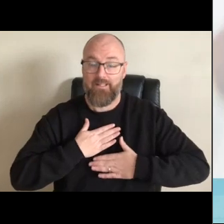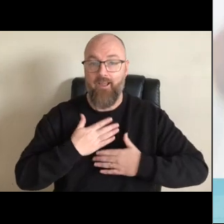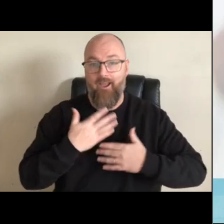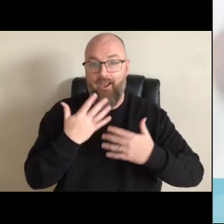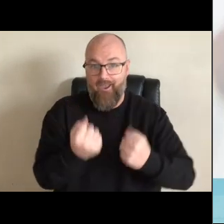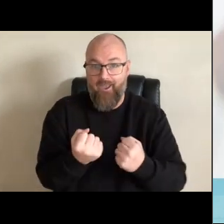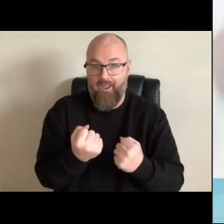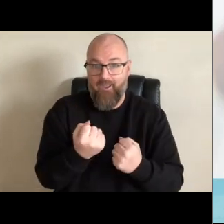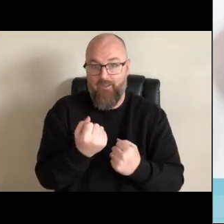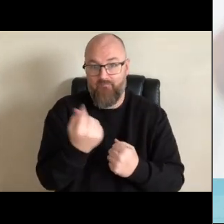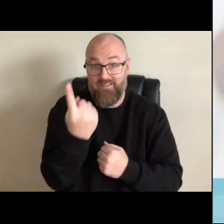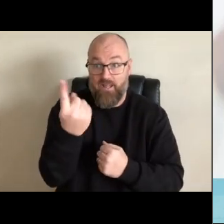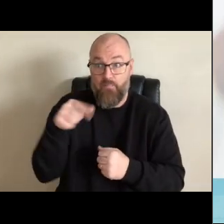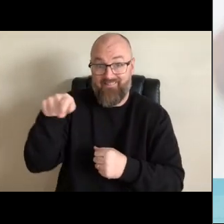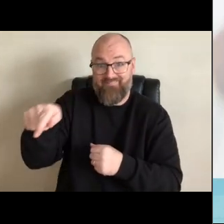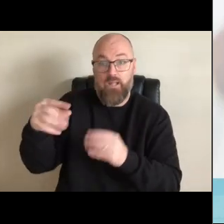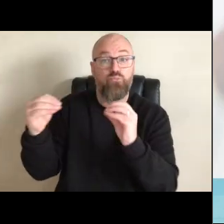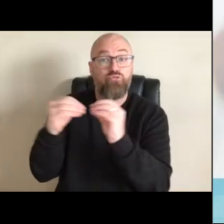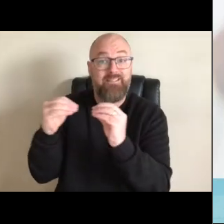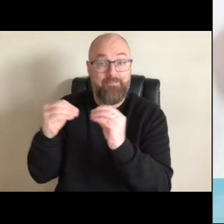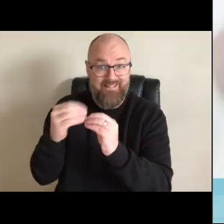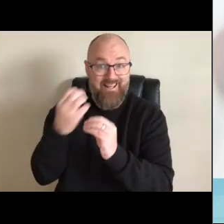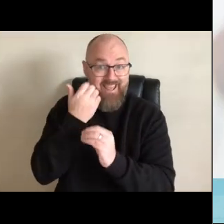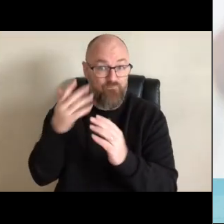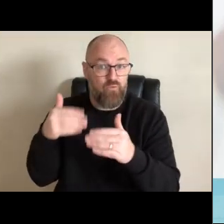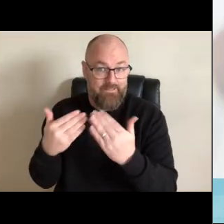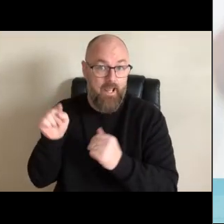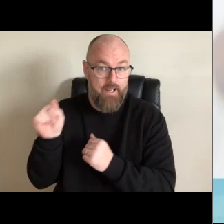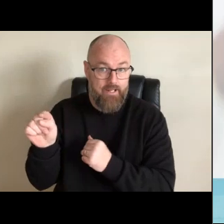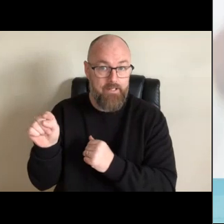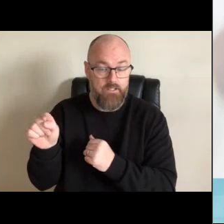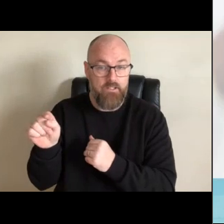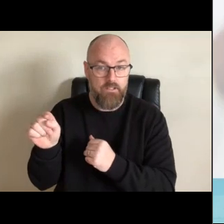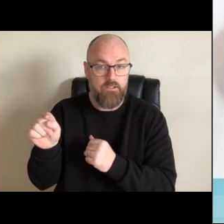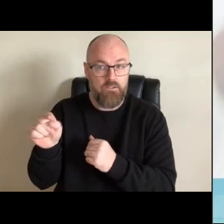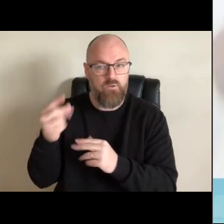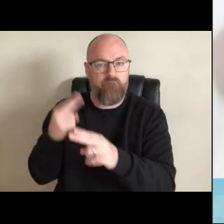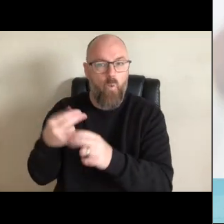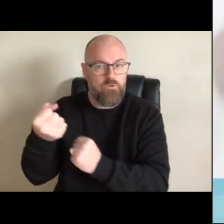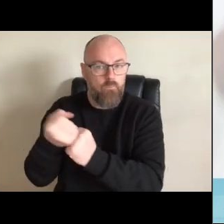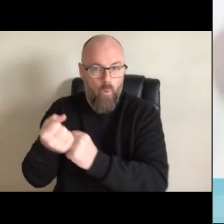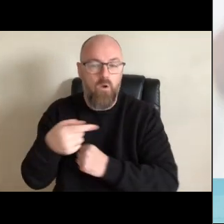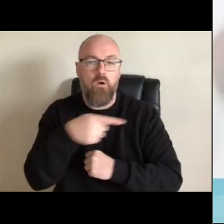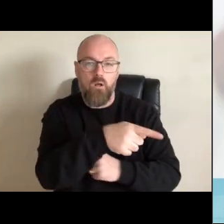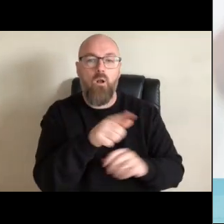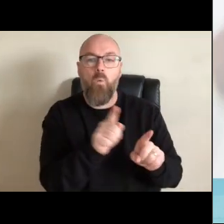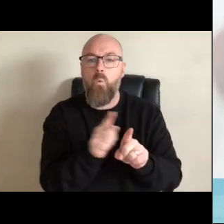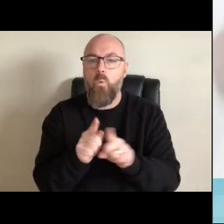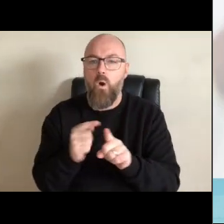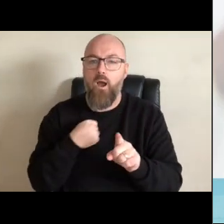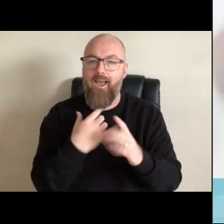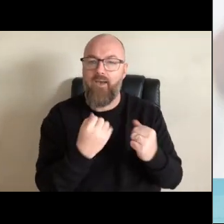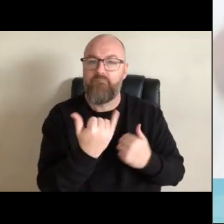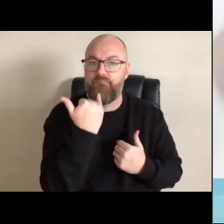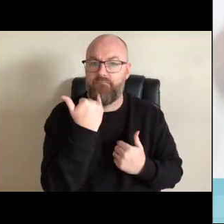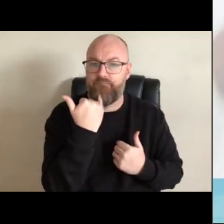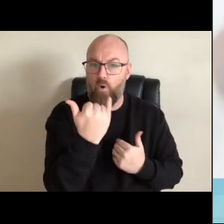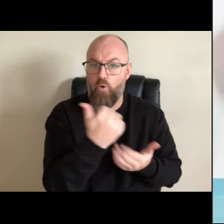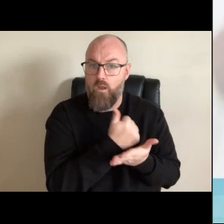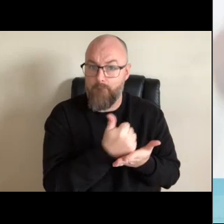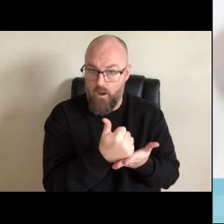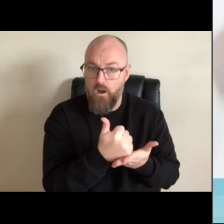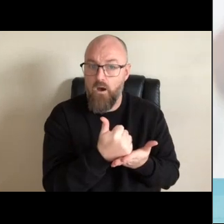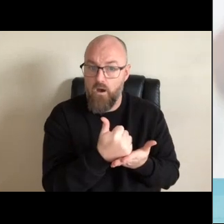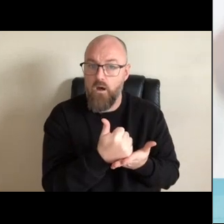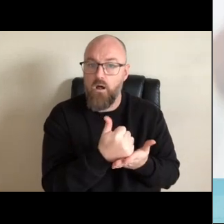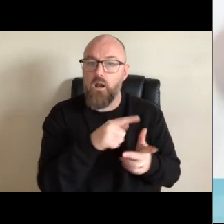in Brisbane um every day we also have um a phone line where people can seek um duty law advice um